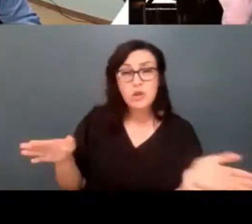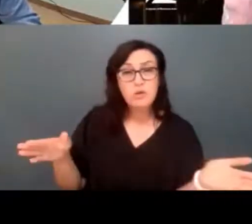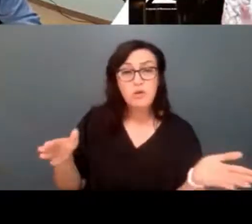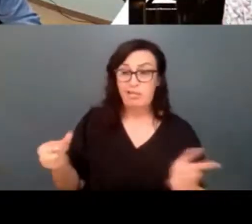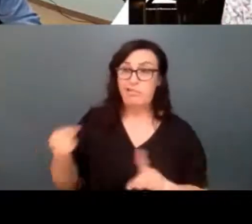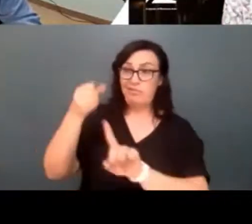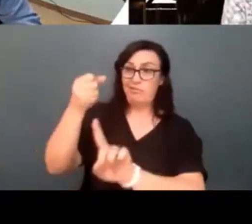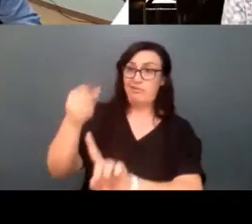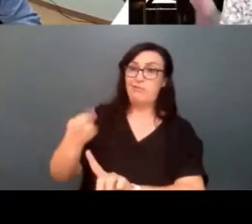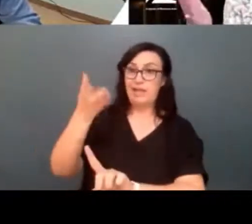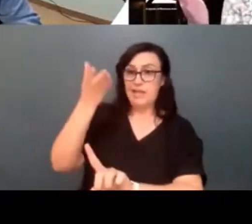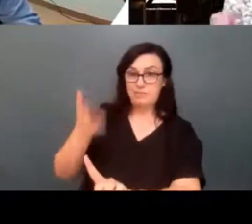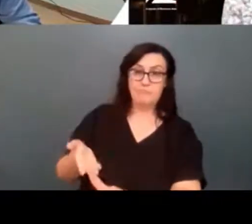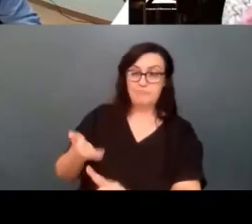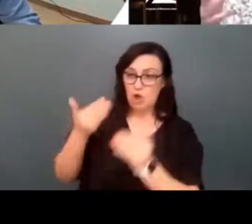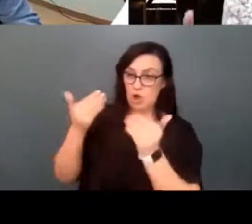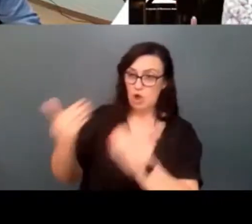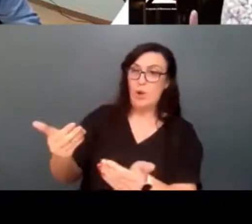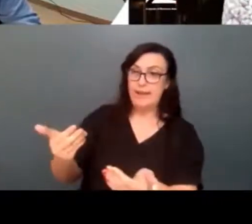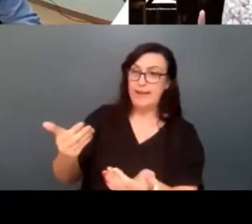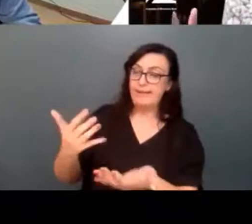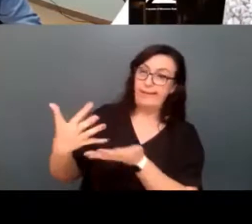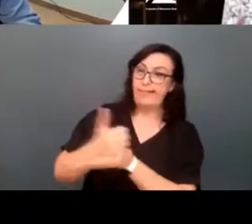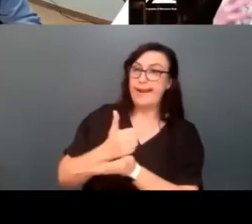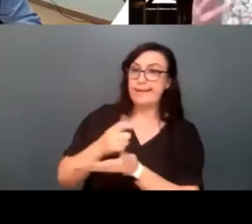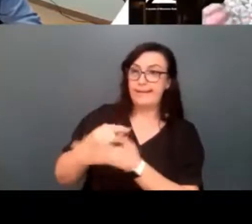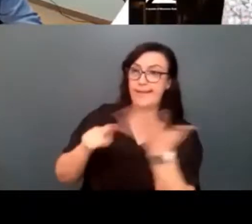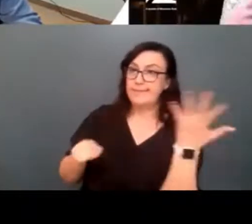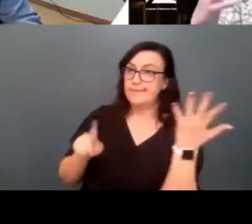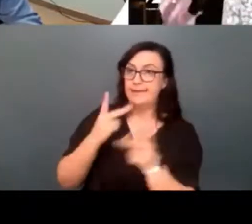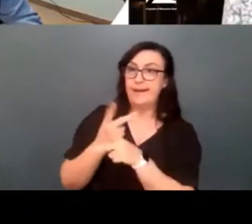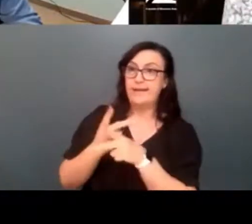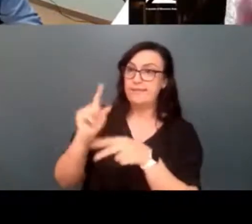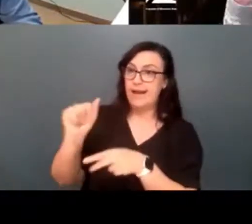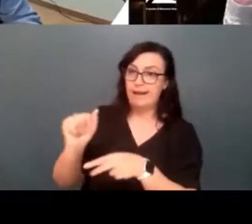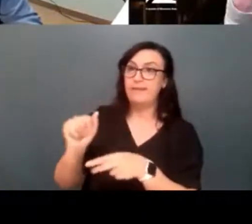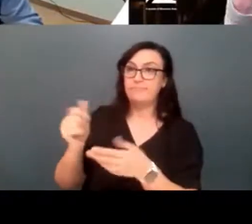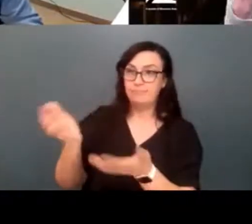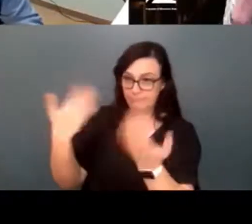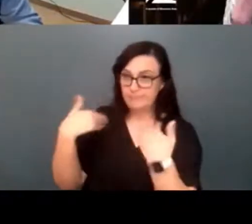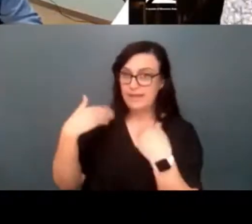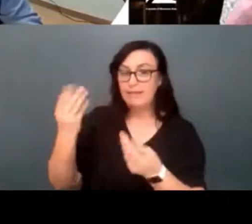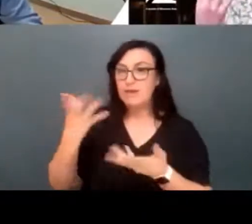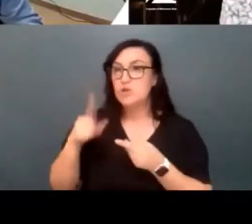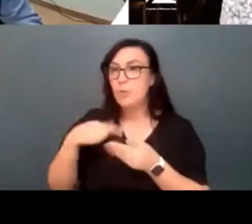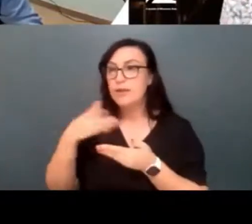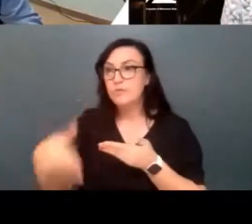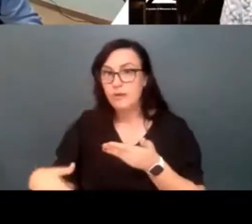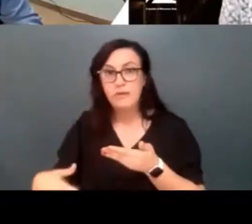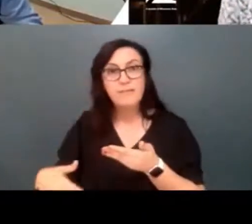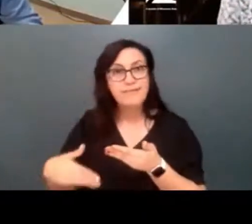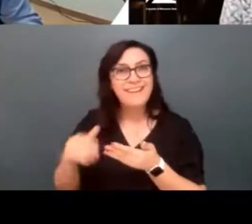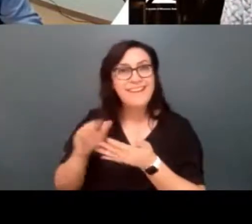collect this robust body of data, clean it, pull insights from it, and share it with the college,